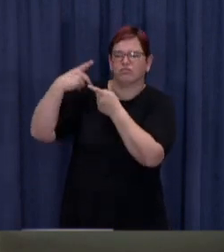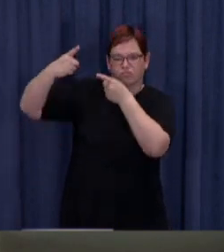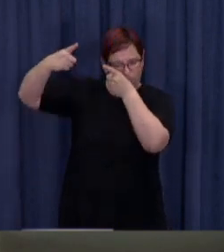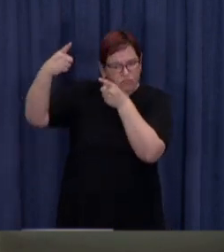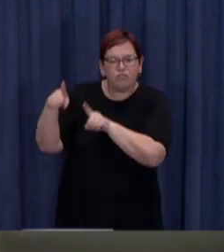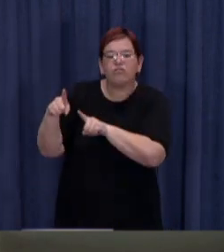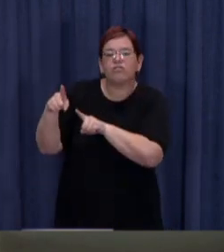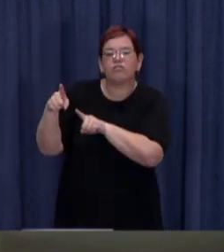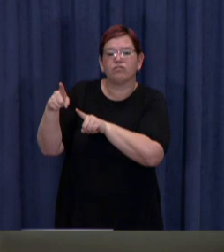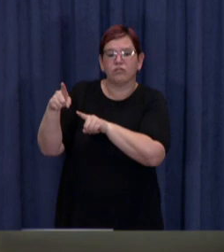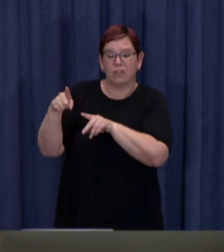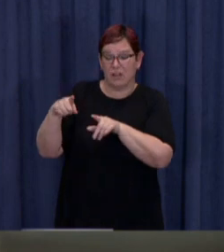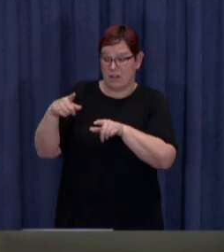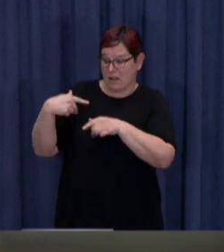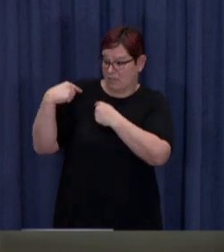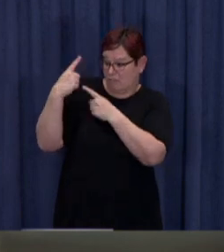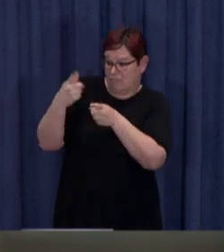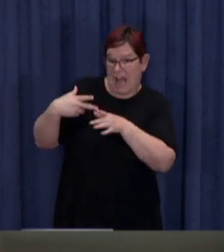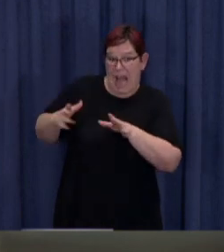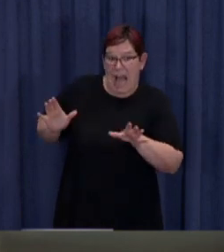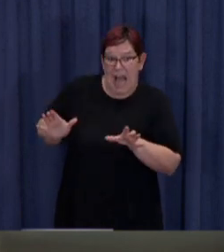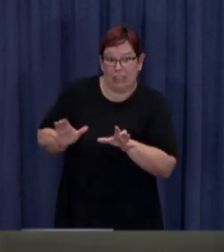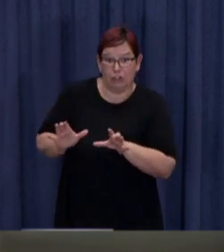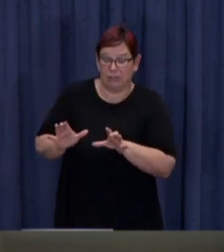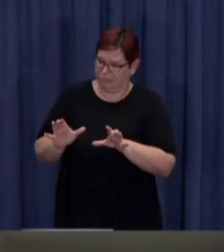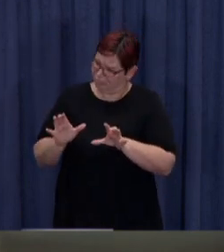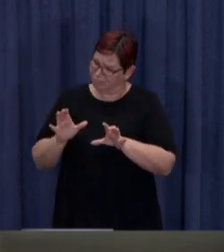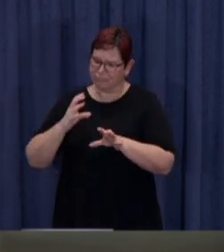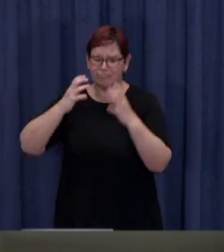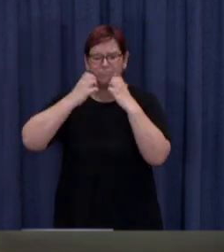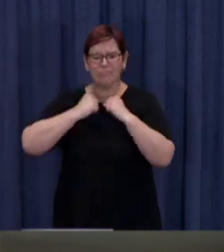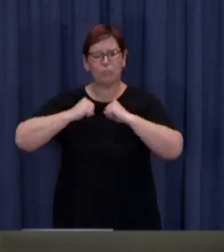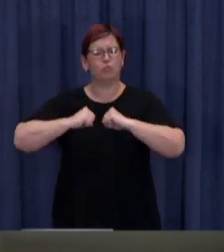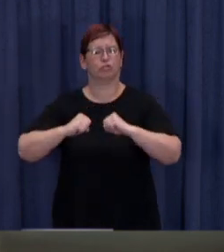date to protect our people. Well I thank the residents and businesses who are